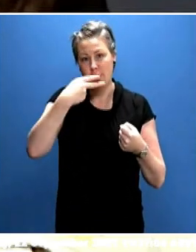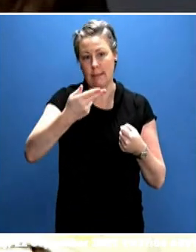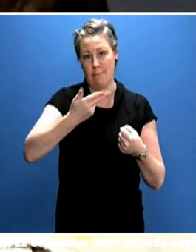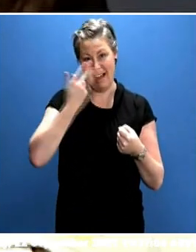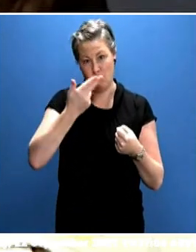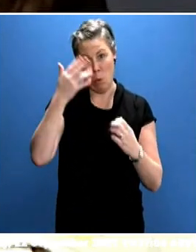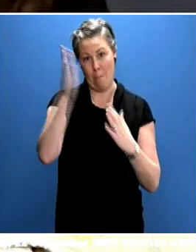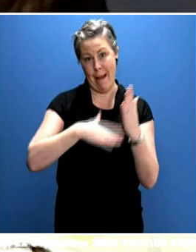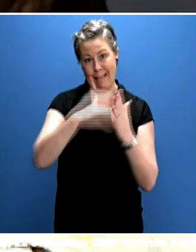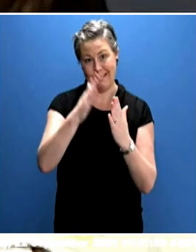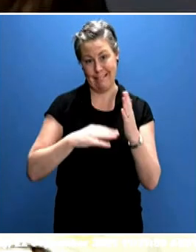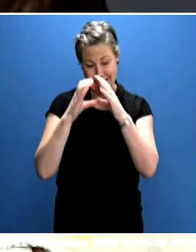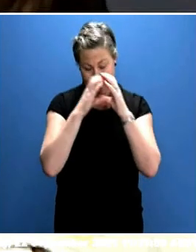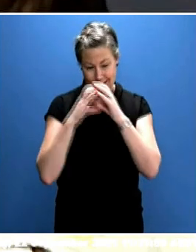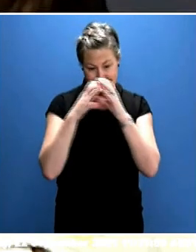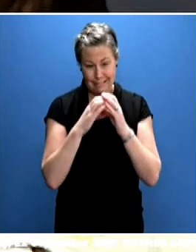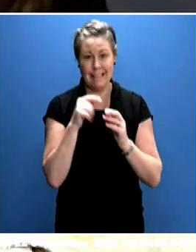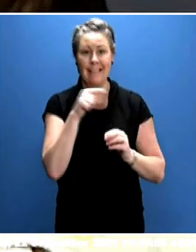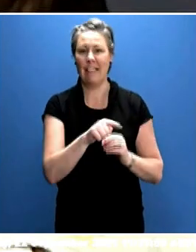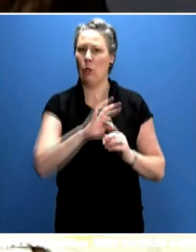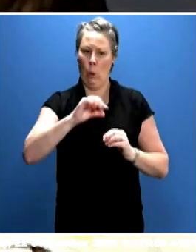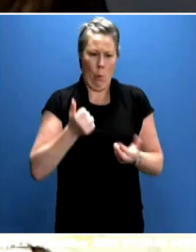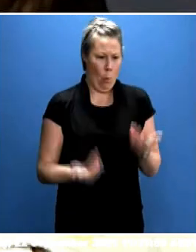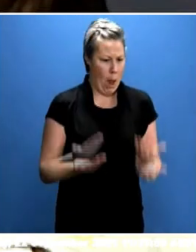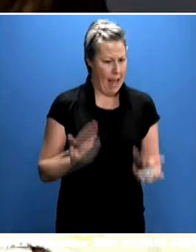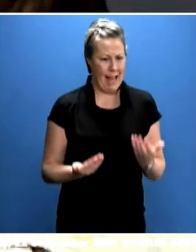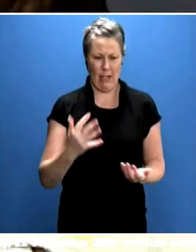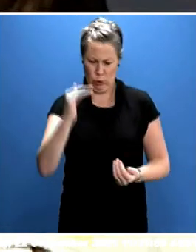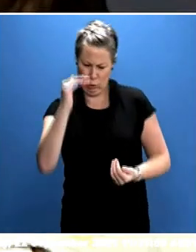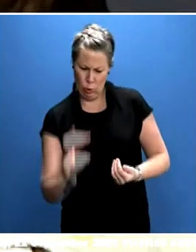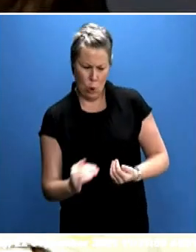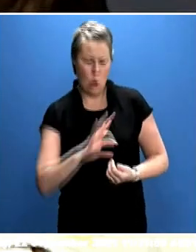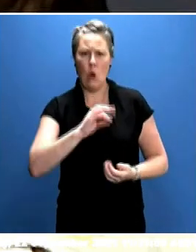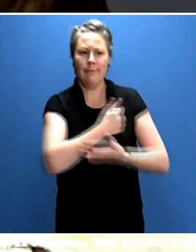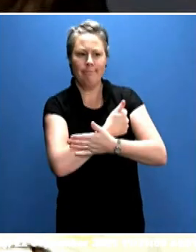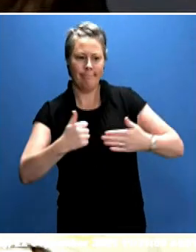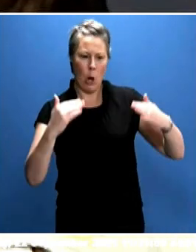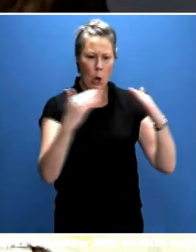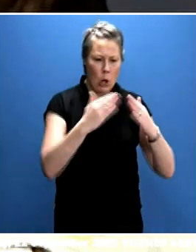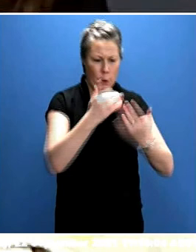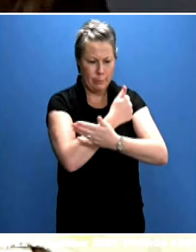He is underweight and very small for his age. He does not have a stable home life or reliable carers.